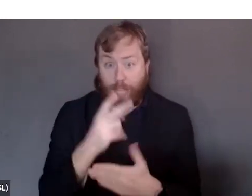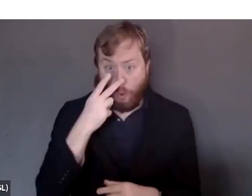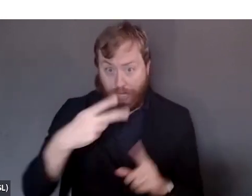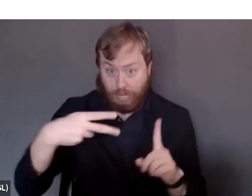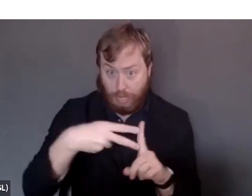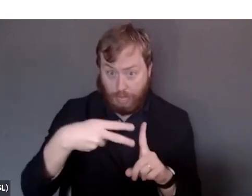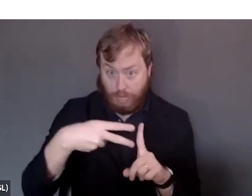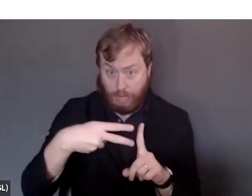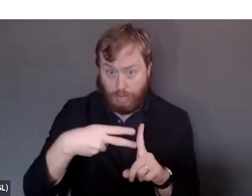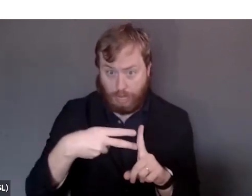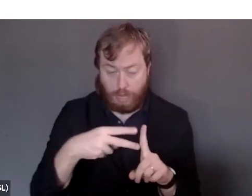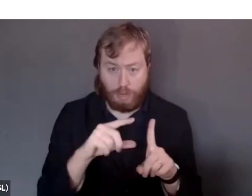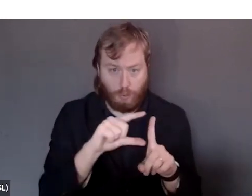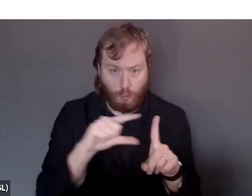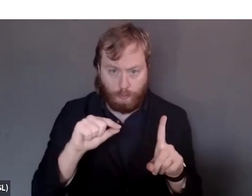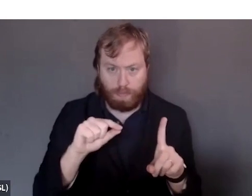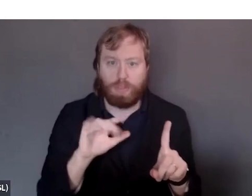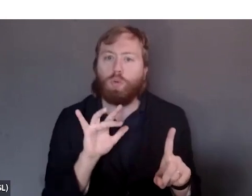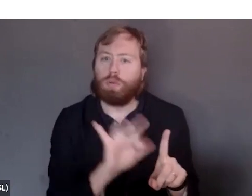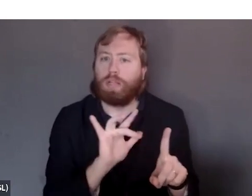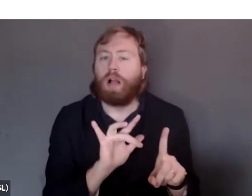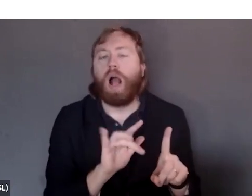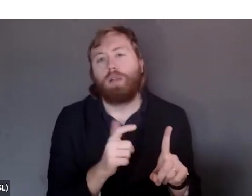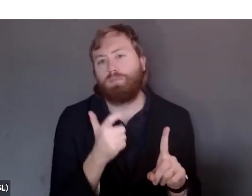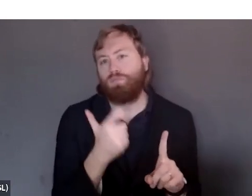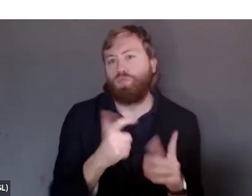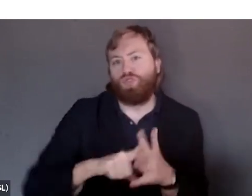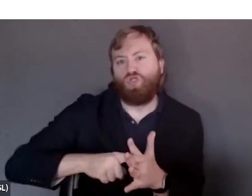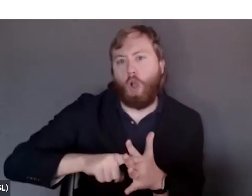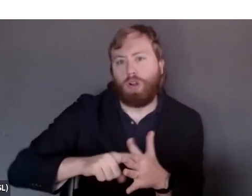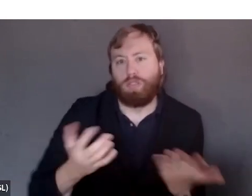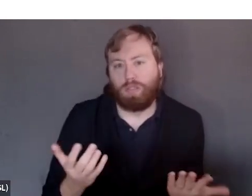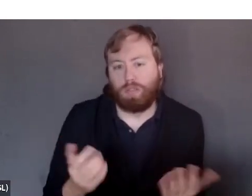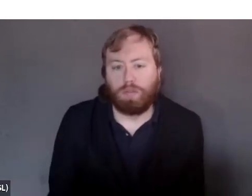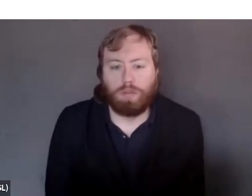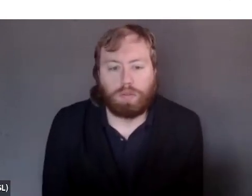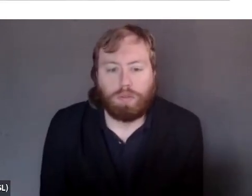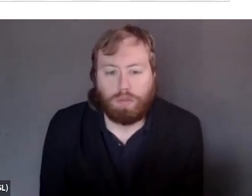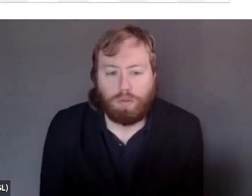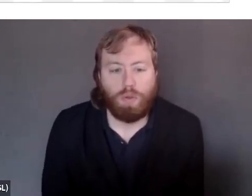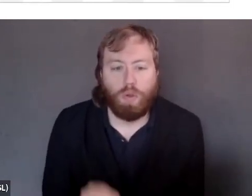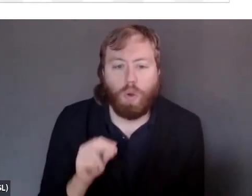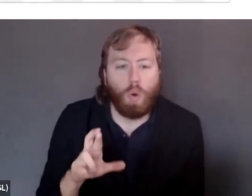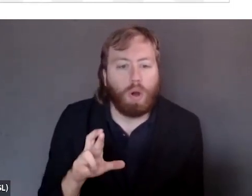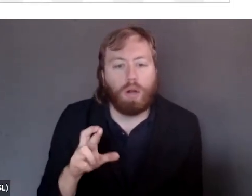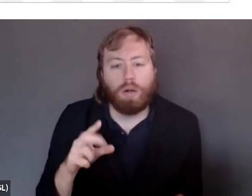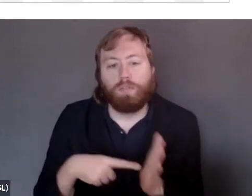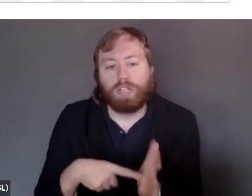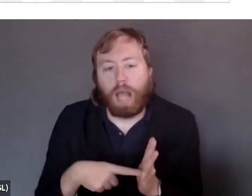Filling out a form and then submitting the form. When you click submit, that is taking an action on the page. These buttons here, earlier and later,